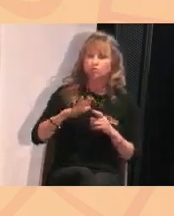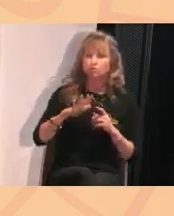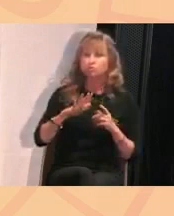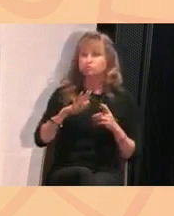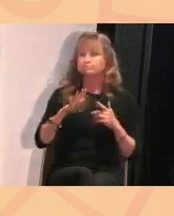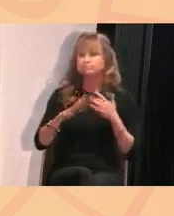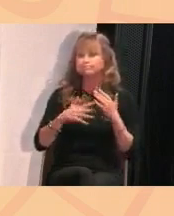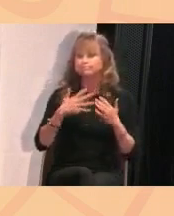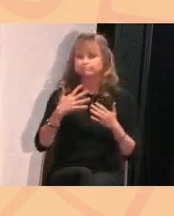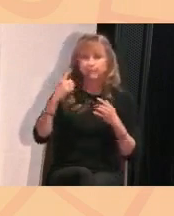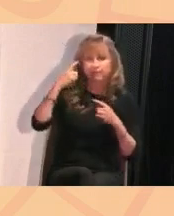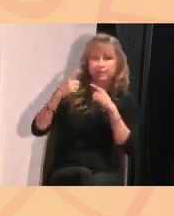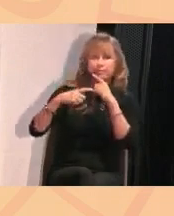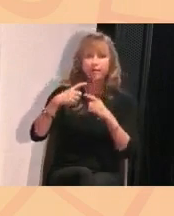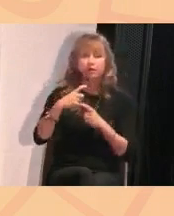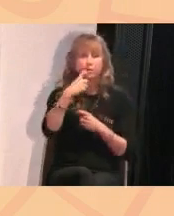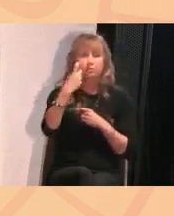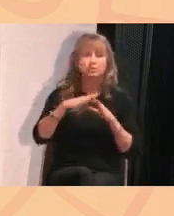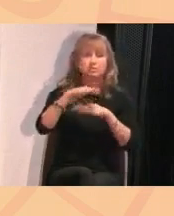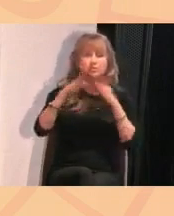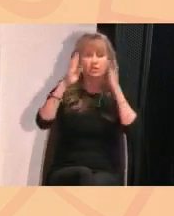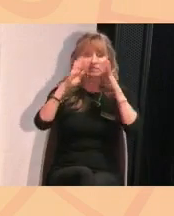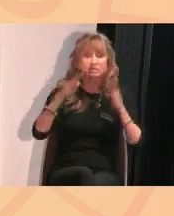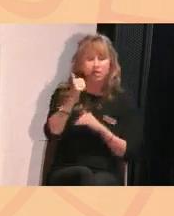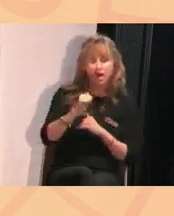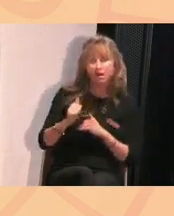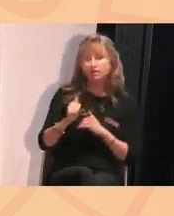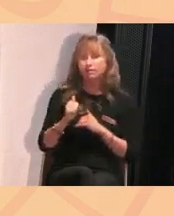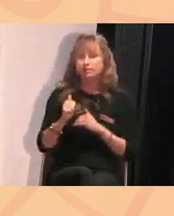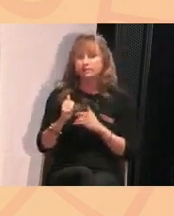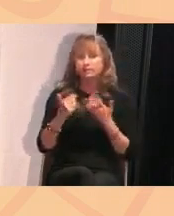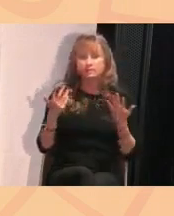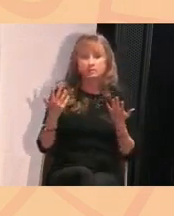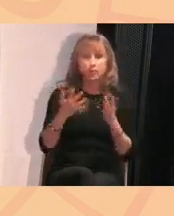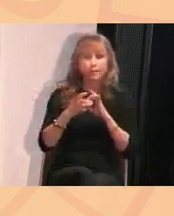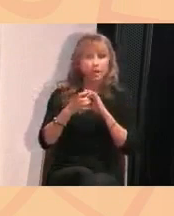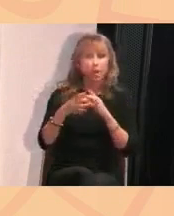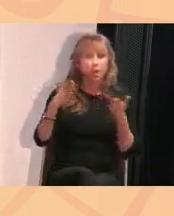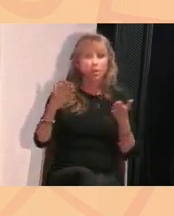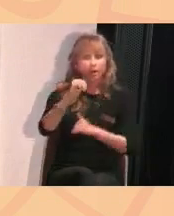No, no, I think they're both are very important in a number of ways.